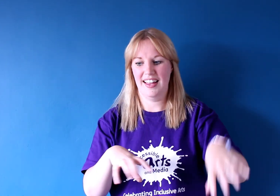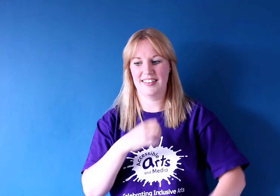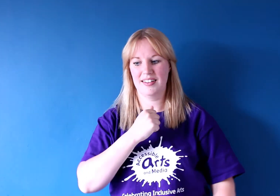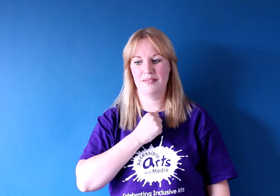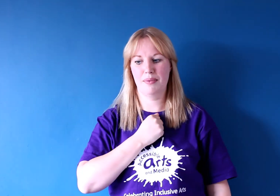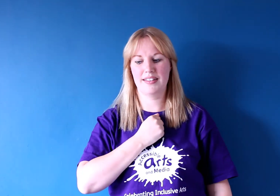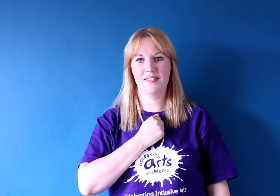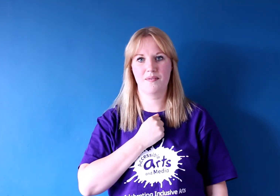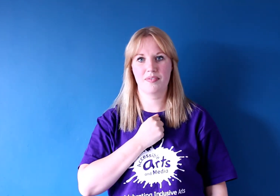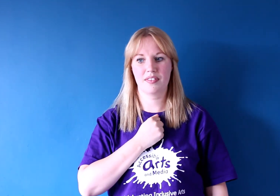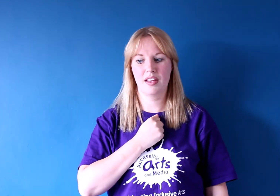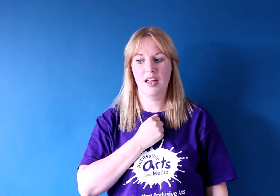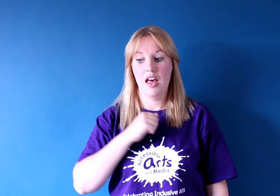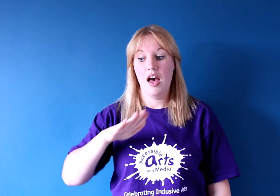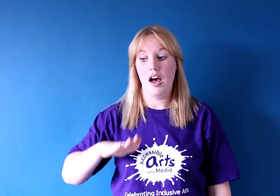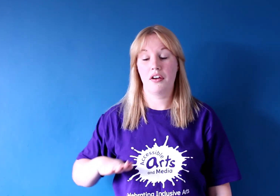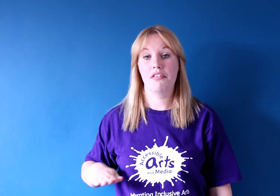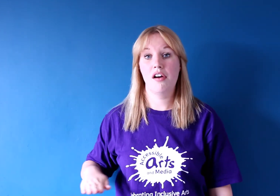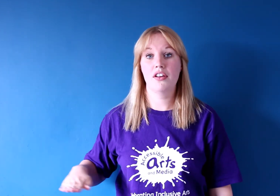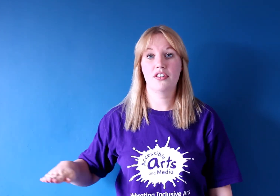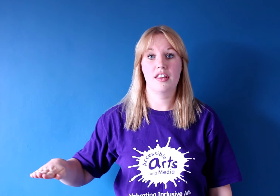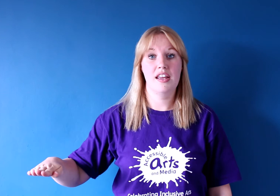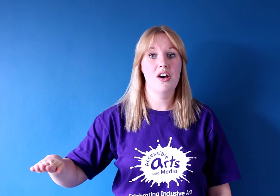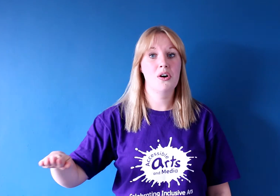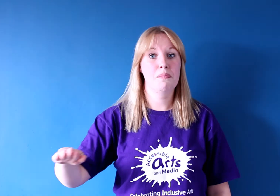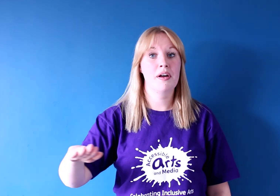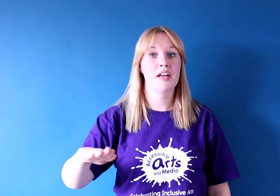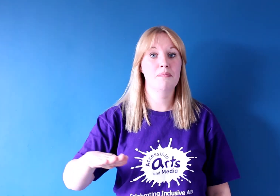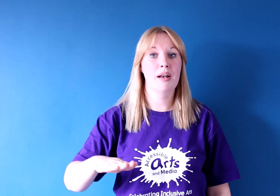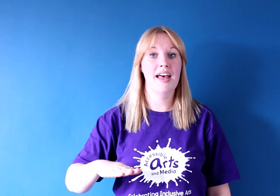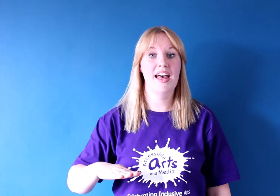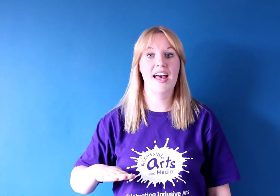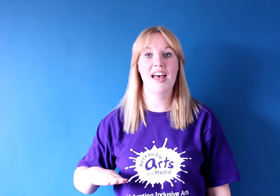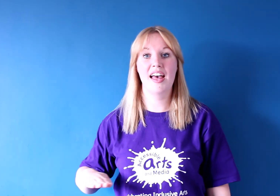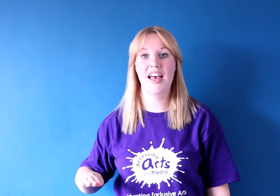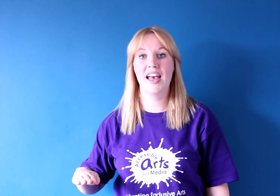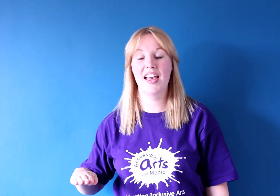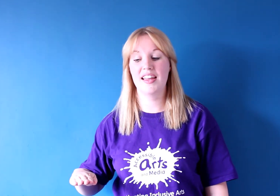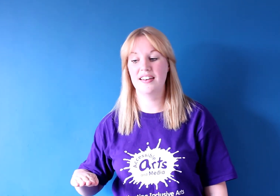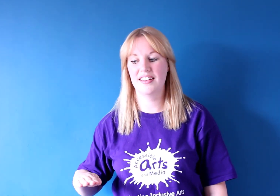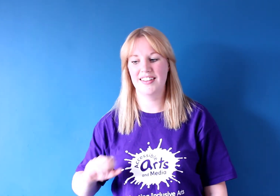Excellent my turn. Across the open plain.